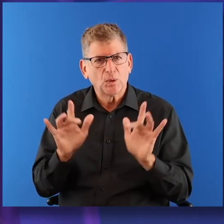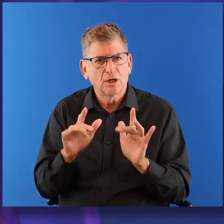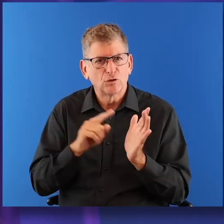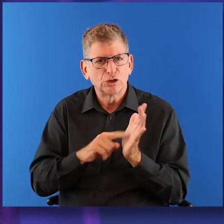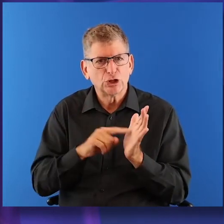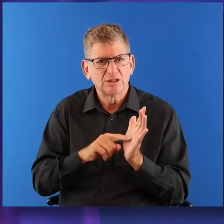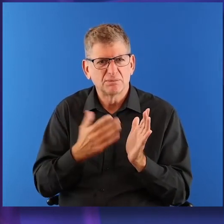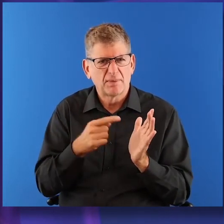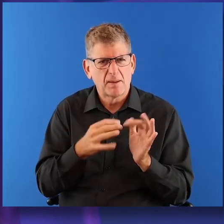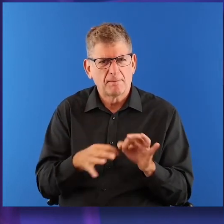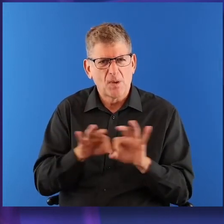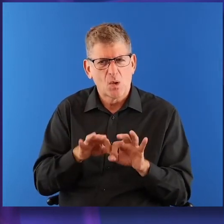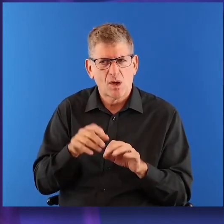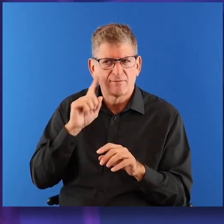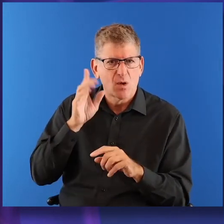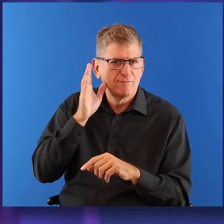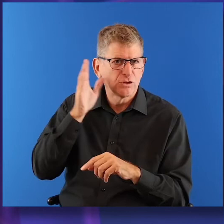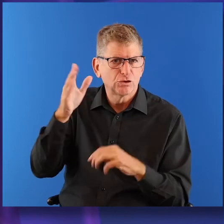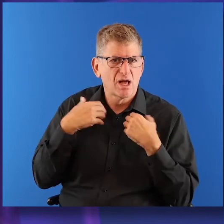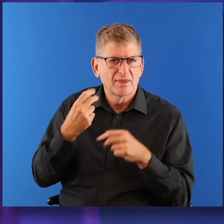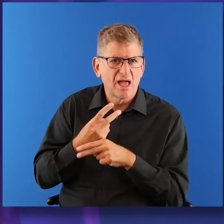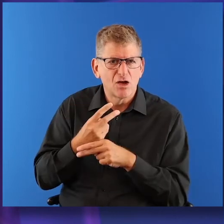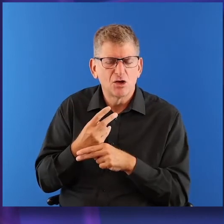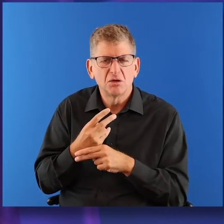the most important for the future of health care.